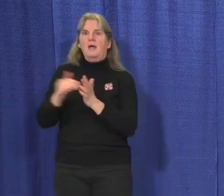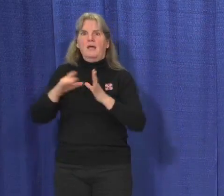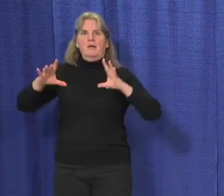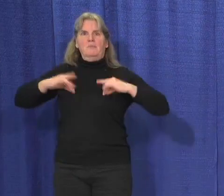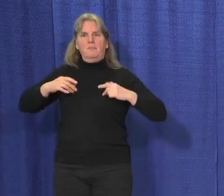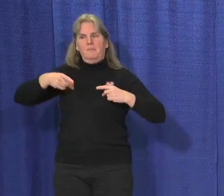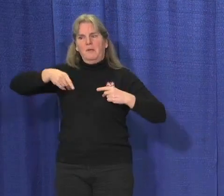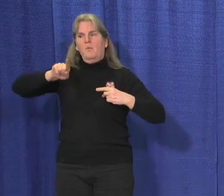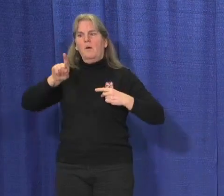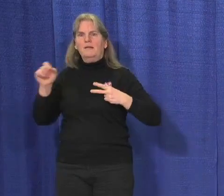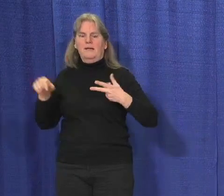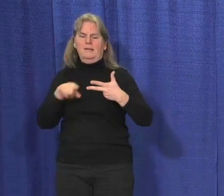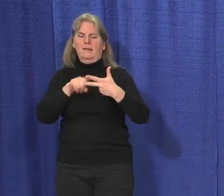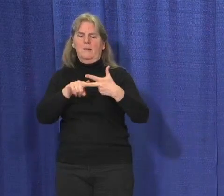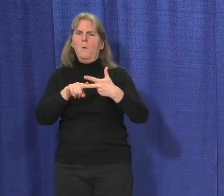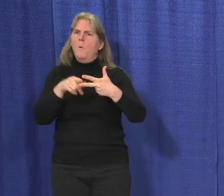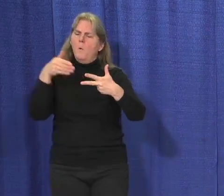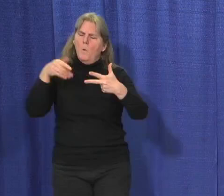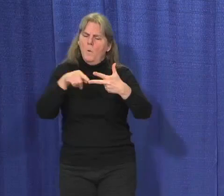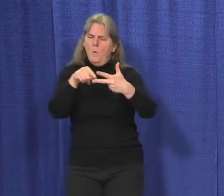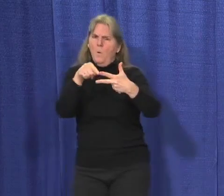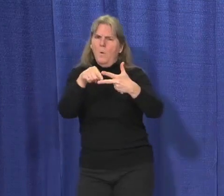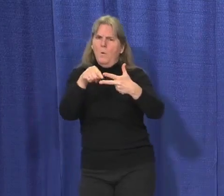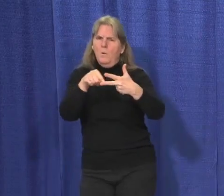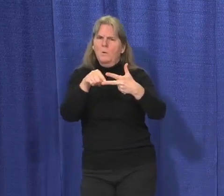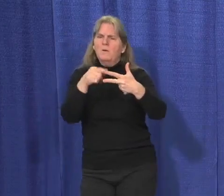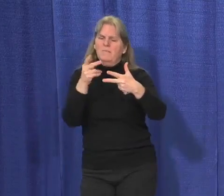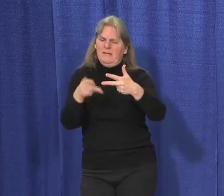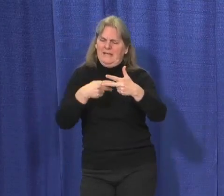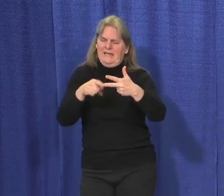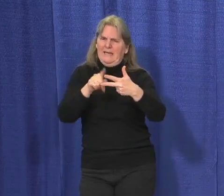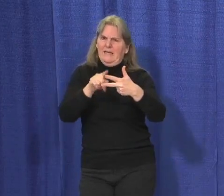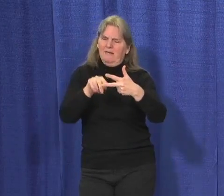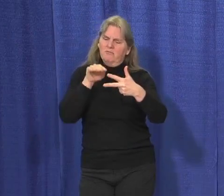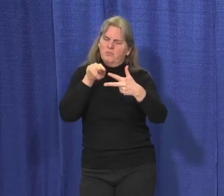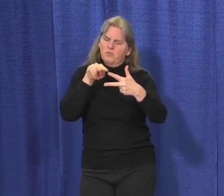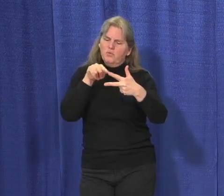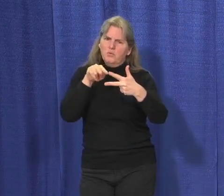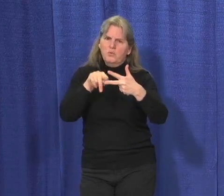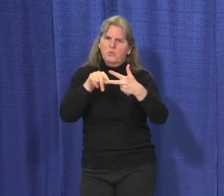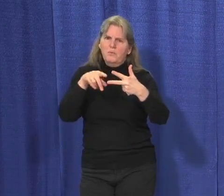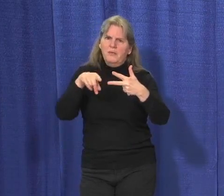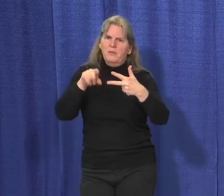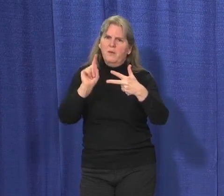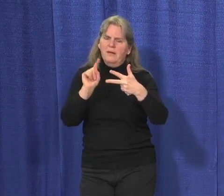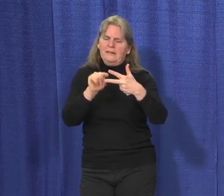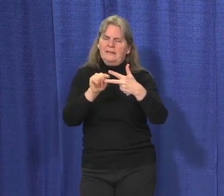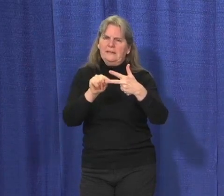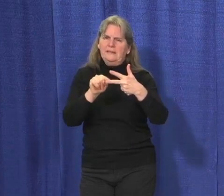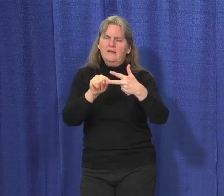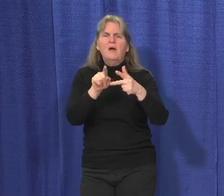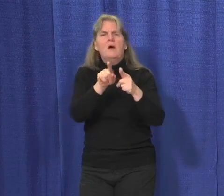This variant is very concerning because of disability and we need to watch this one closely.